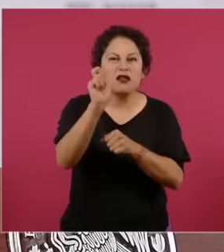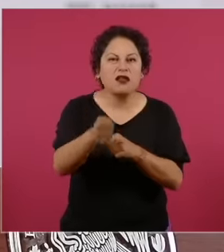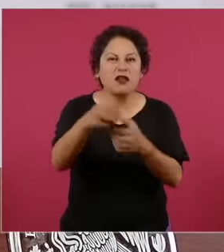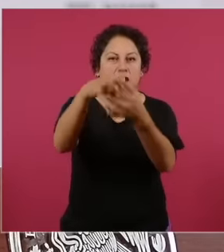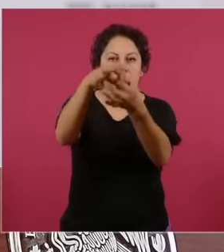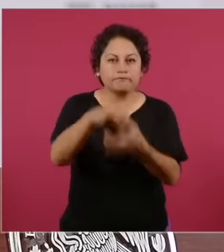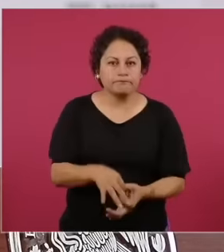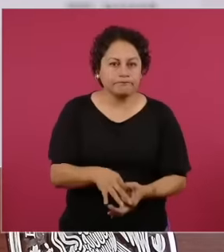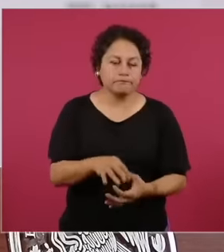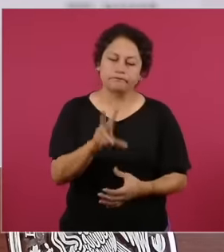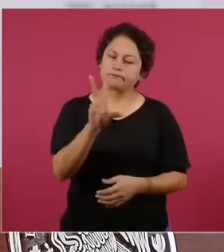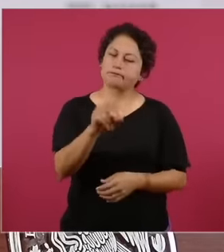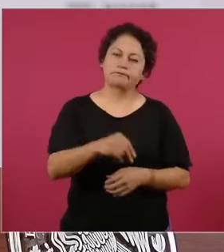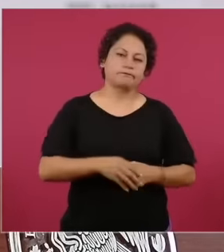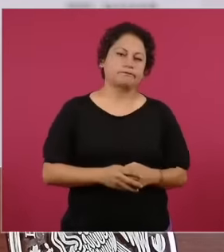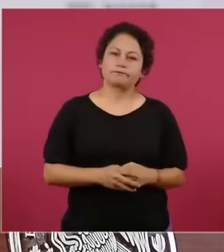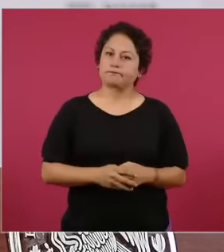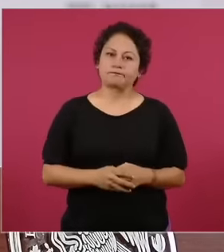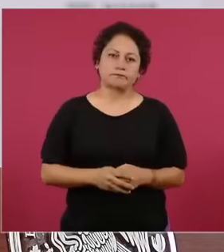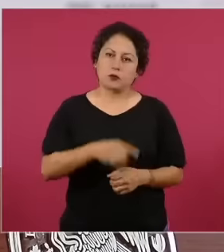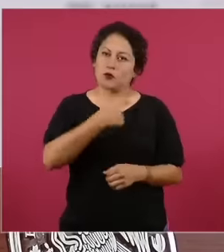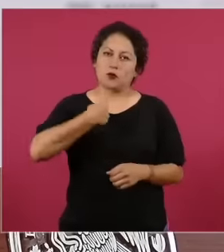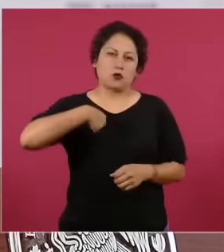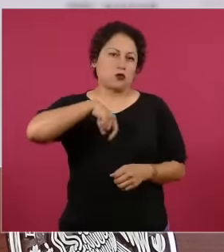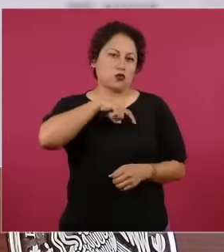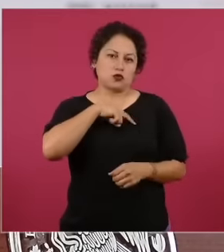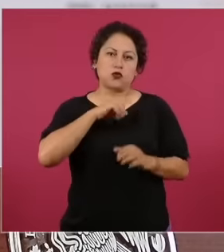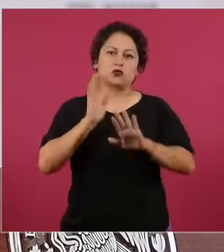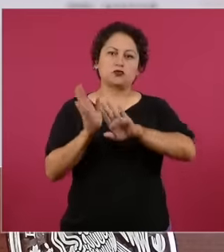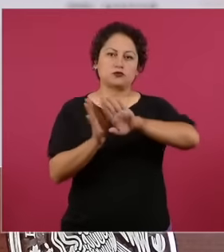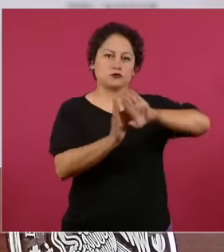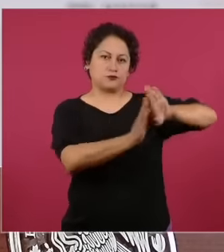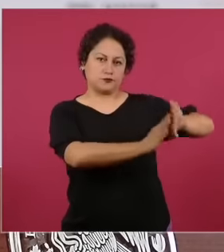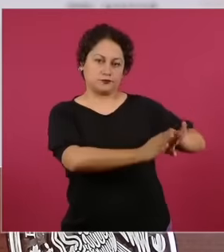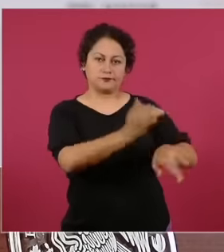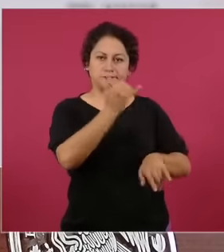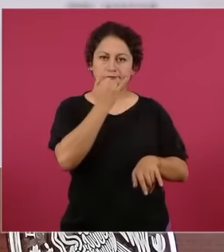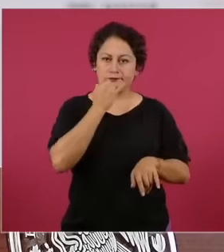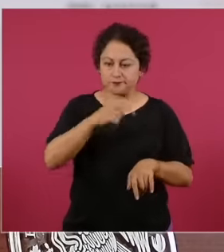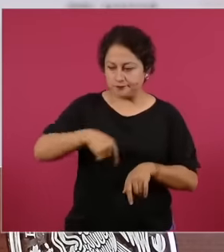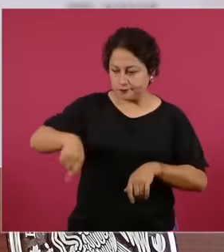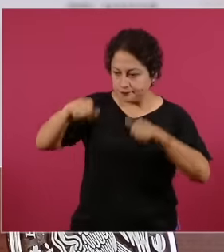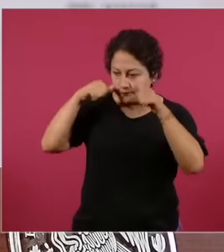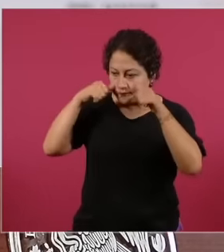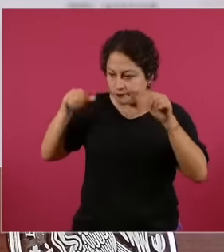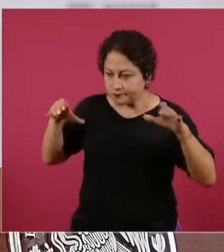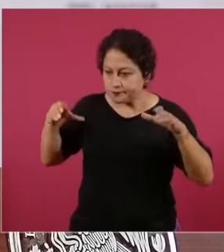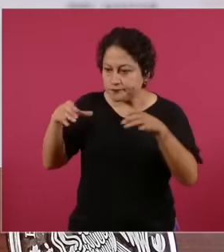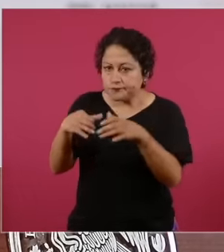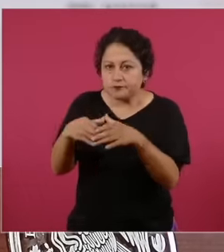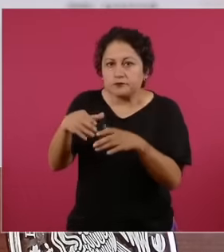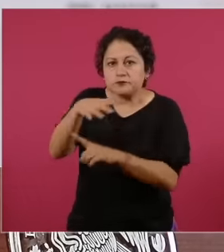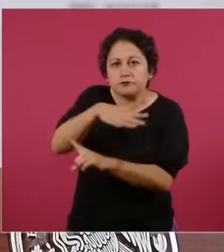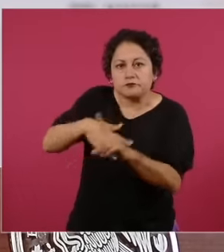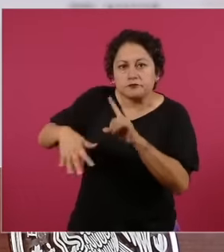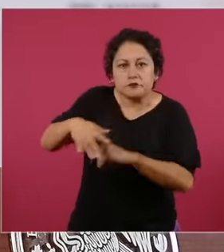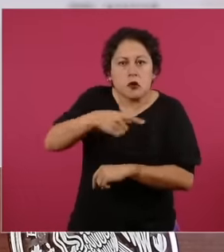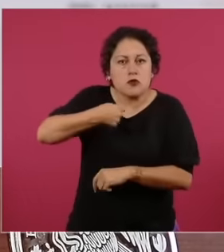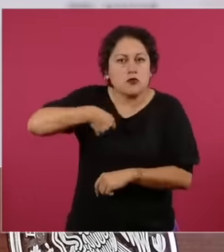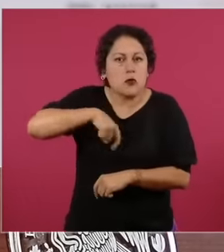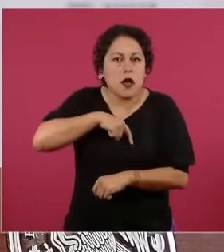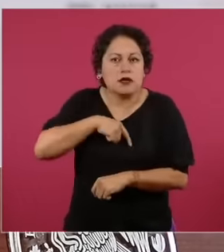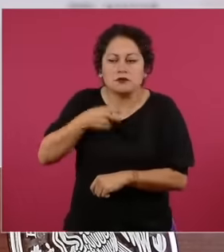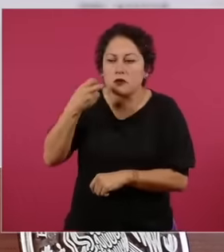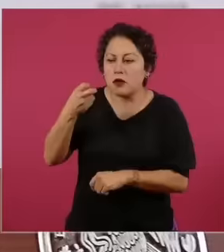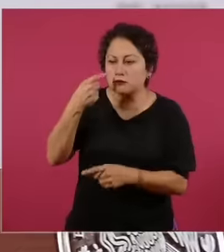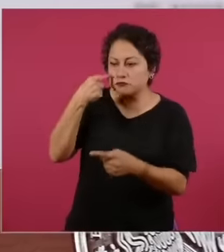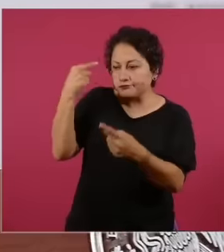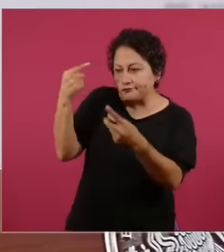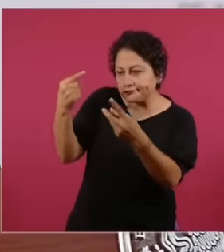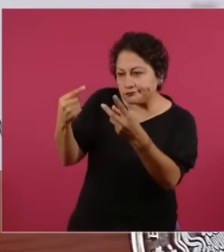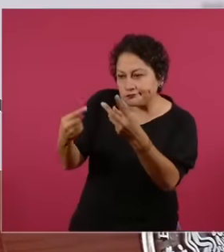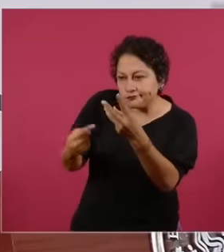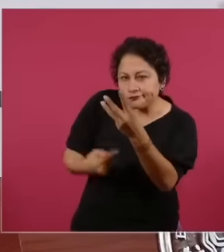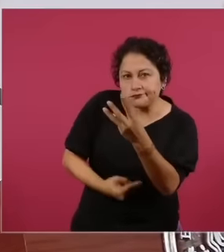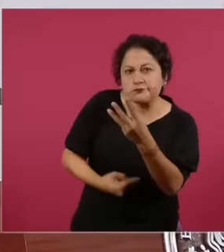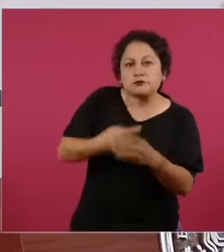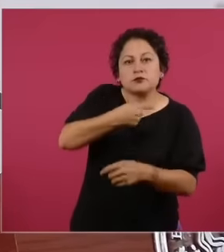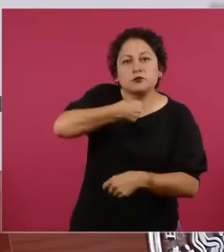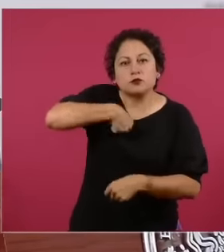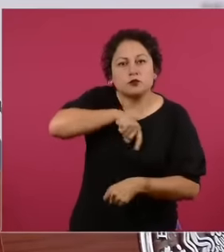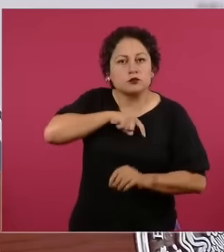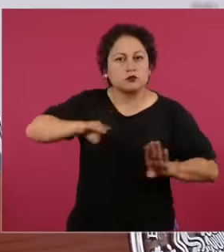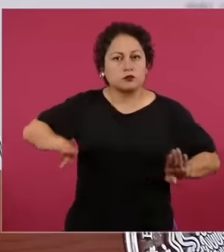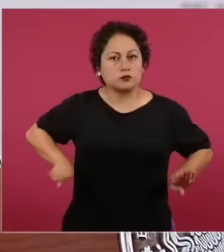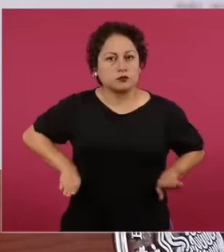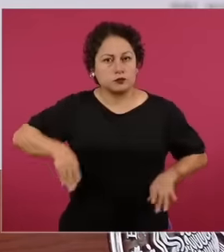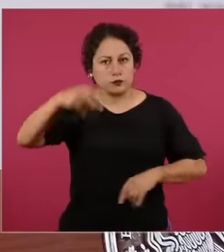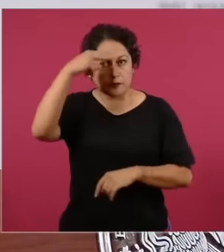that they never considered the fight against corruption that is on the agenda But